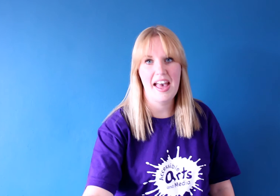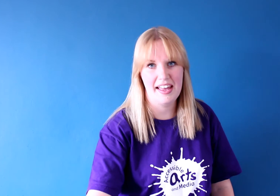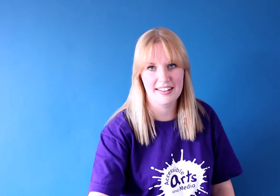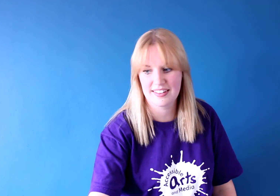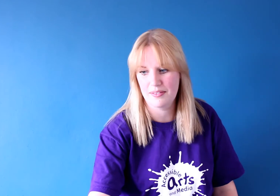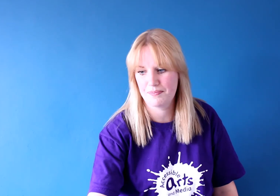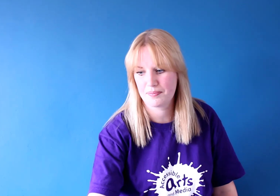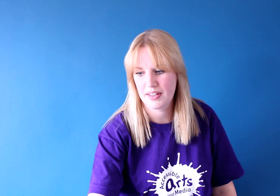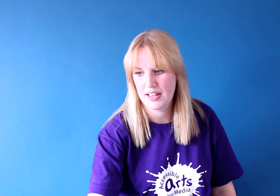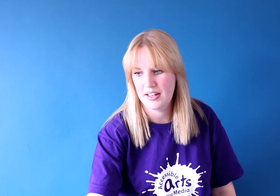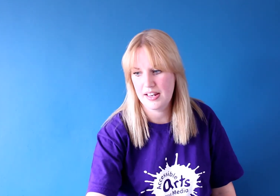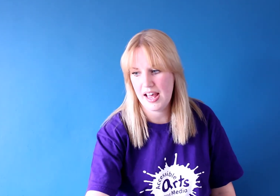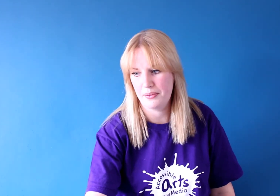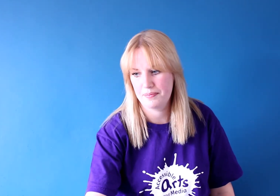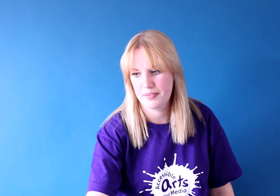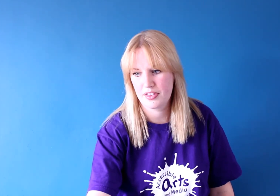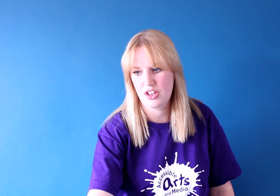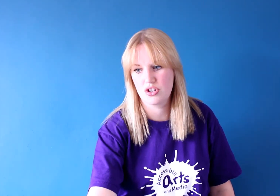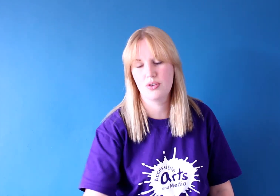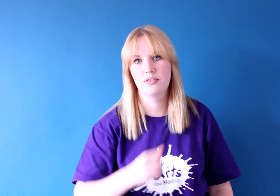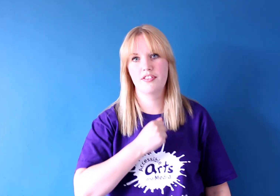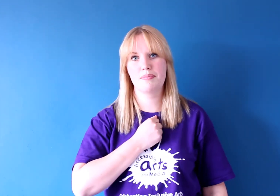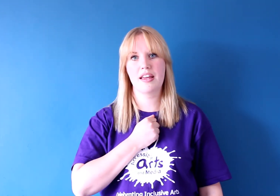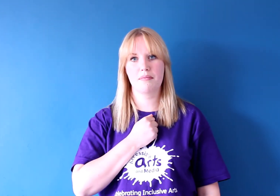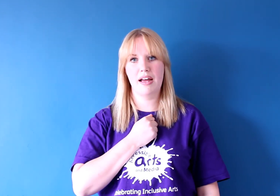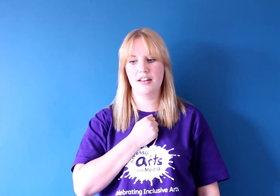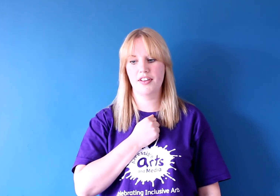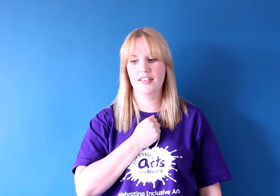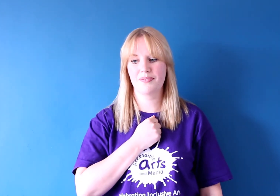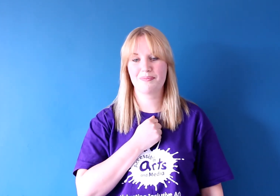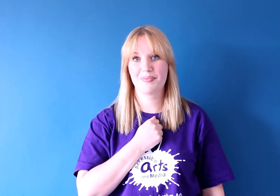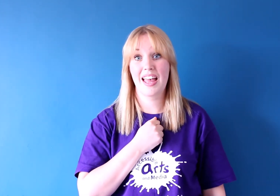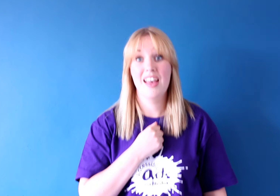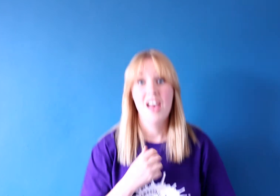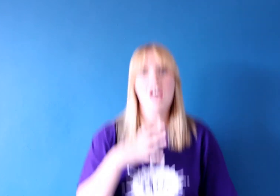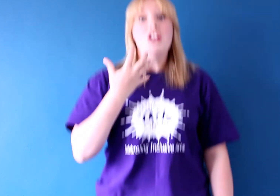Excellent. Now. The tune for this bit, my turn first.